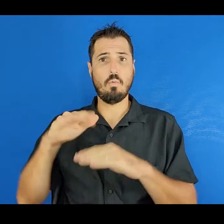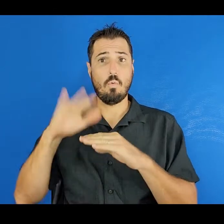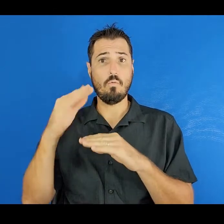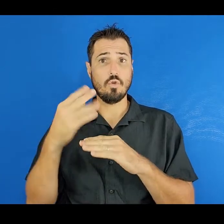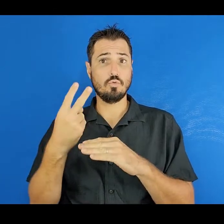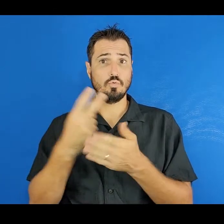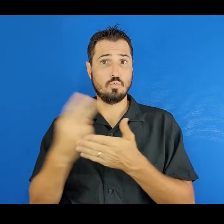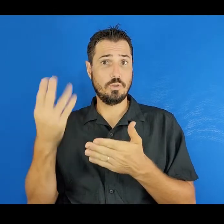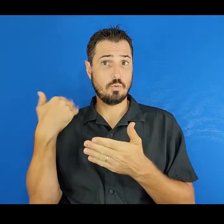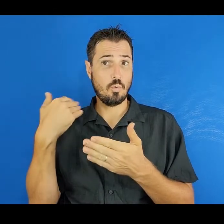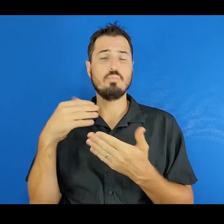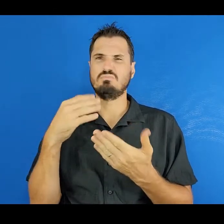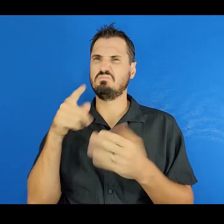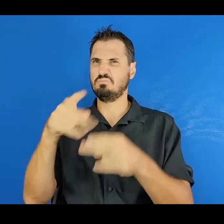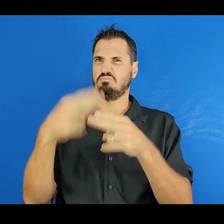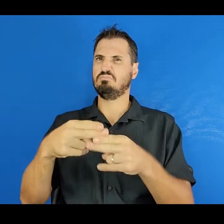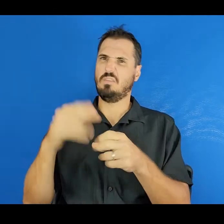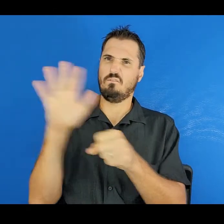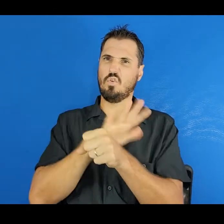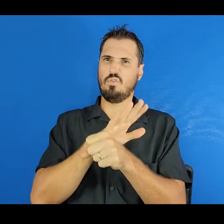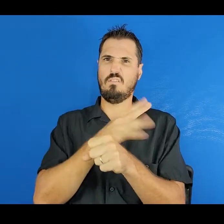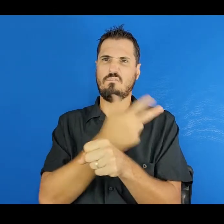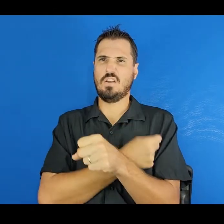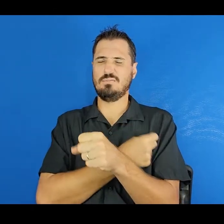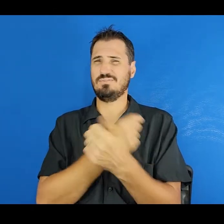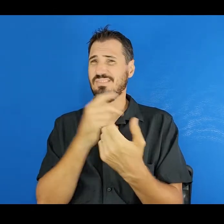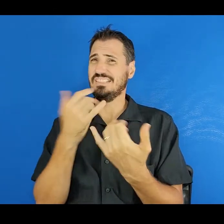The question of who is eligible is a bit more complicated.